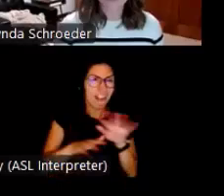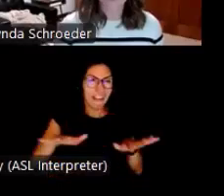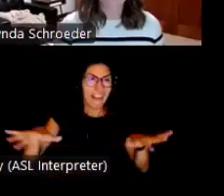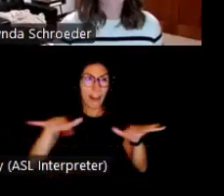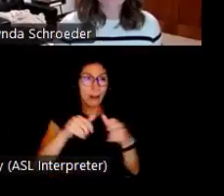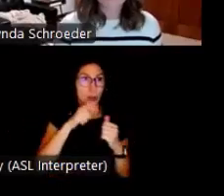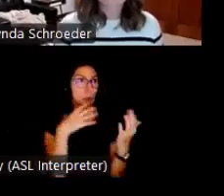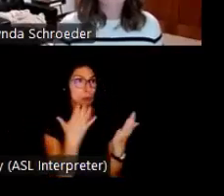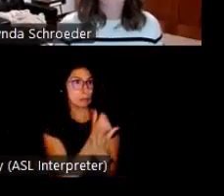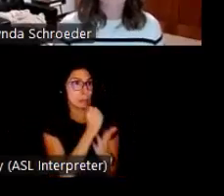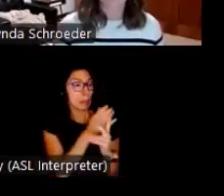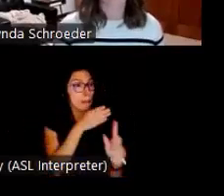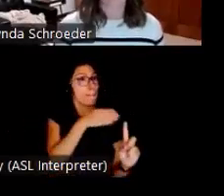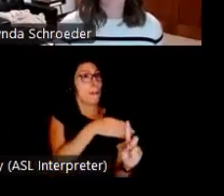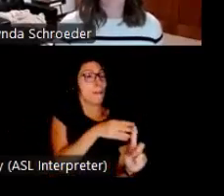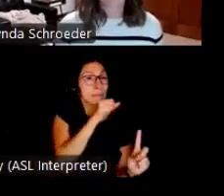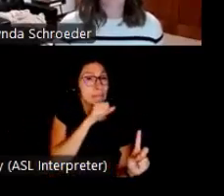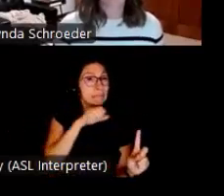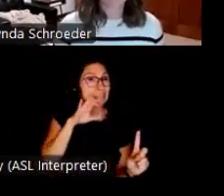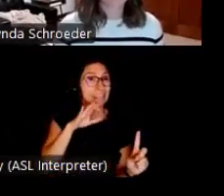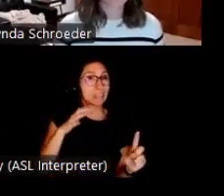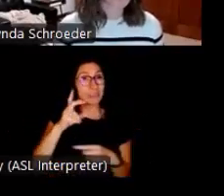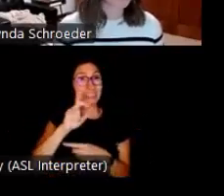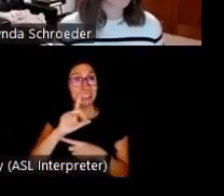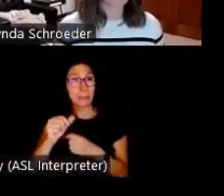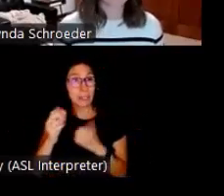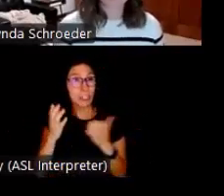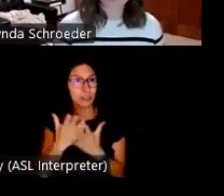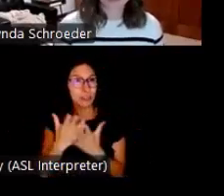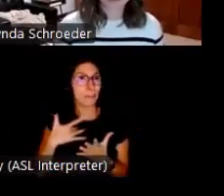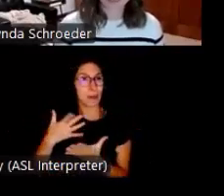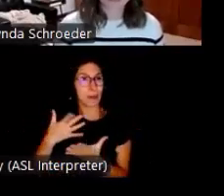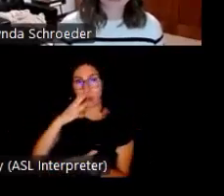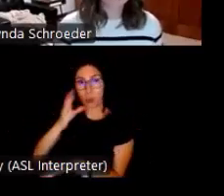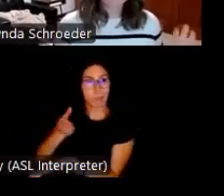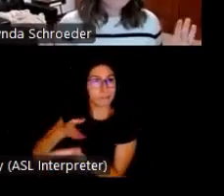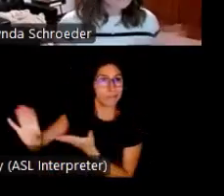are frequently omitted from knowledge translation strategies.